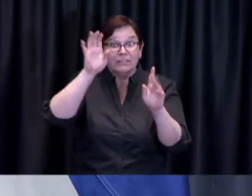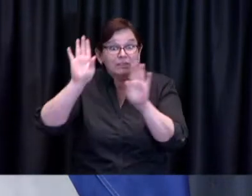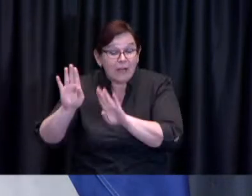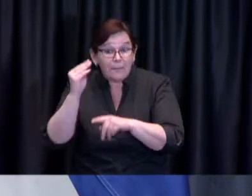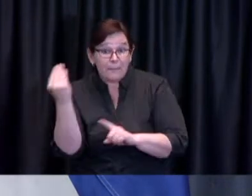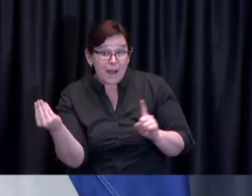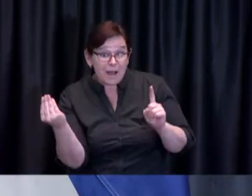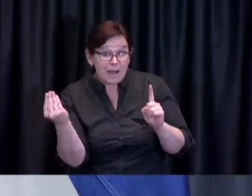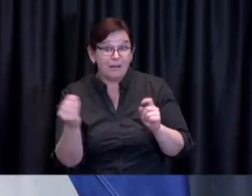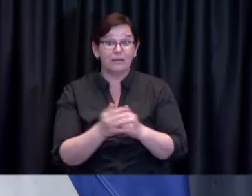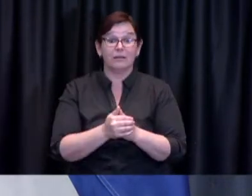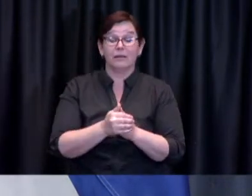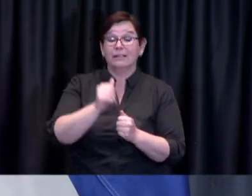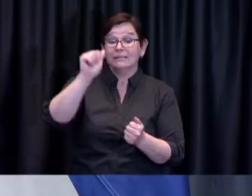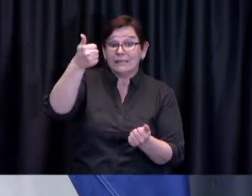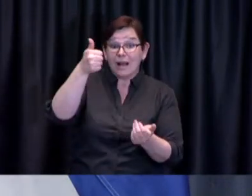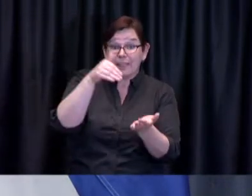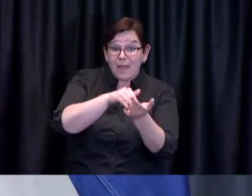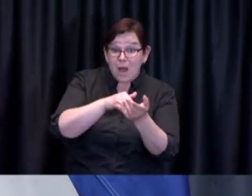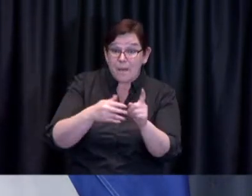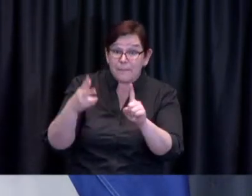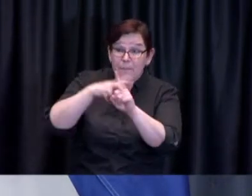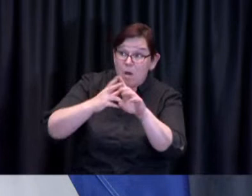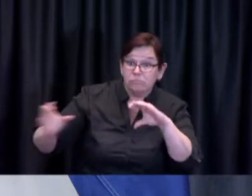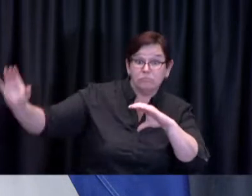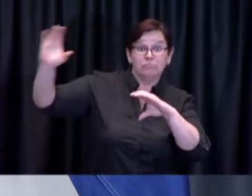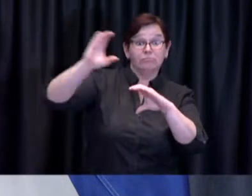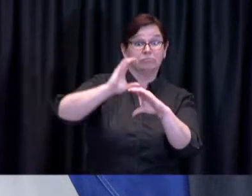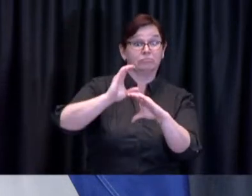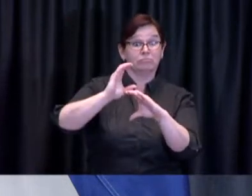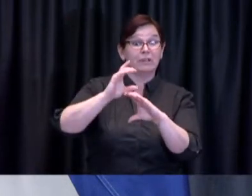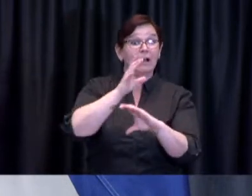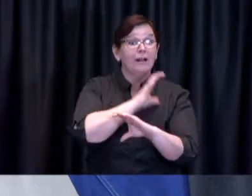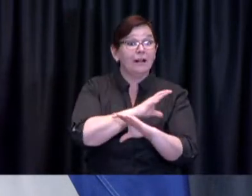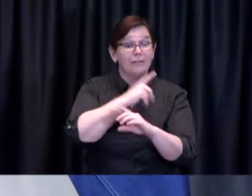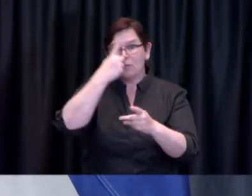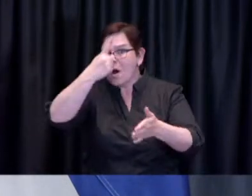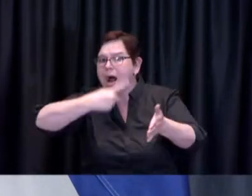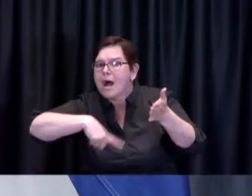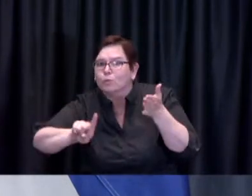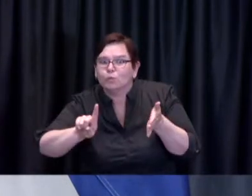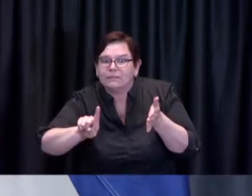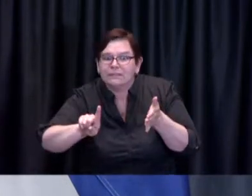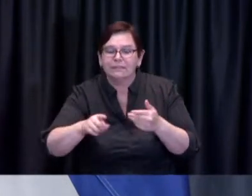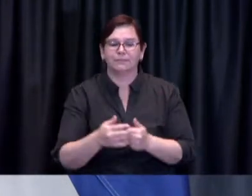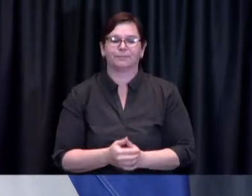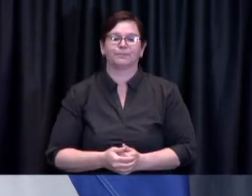are also being added to the city run clinics for next week as well these appointments will be live